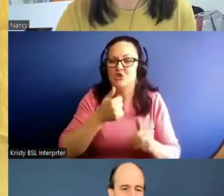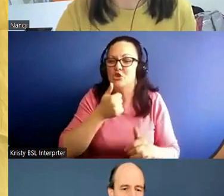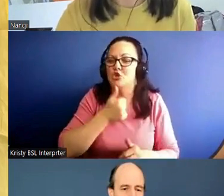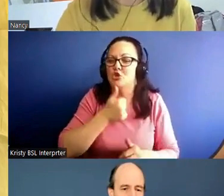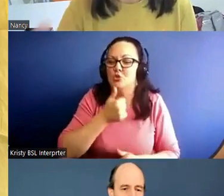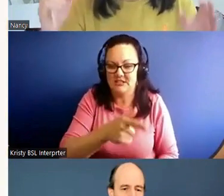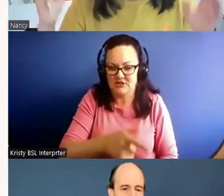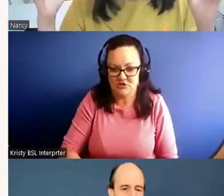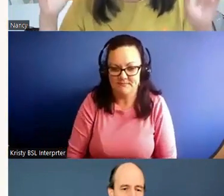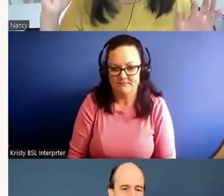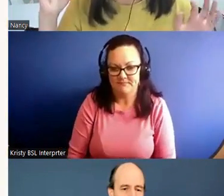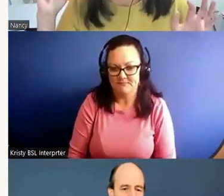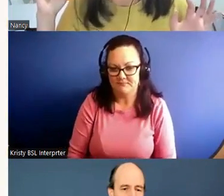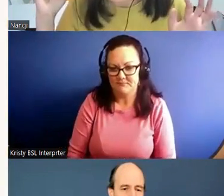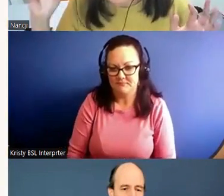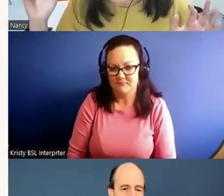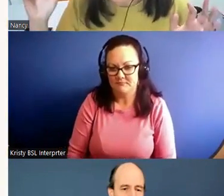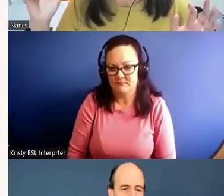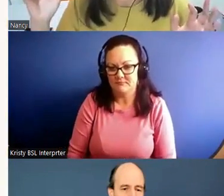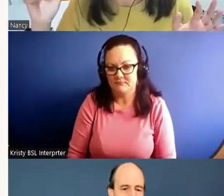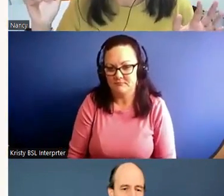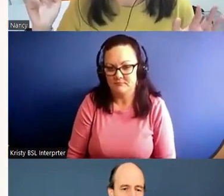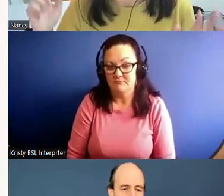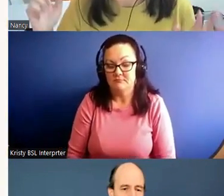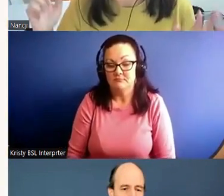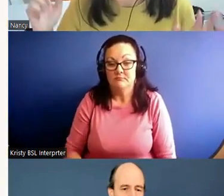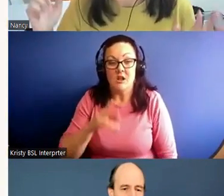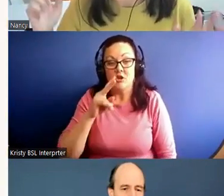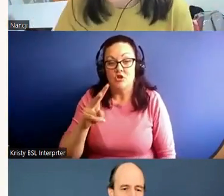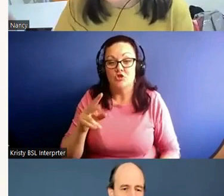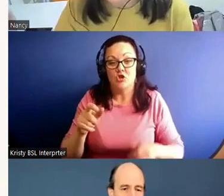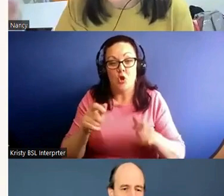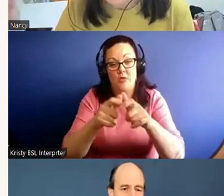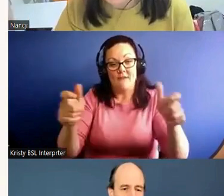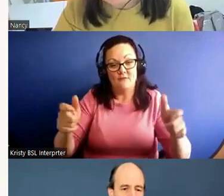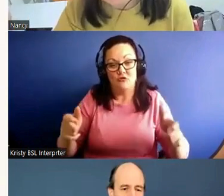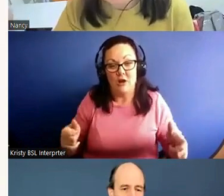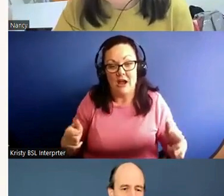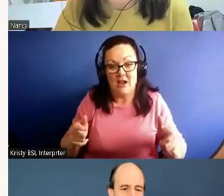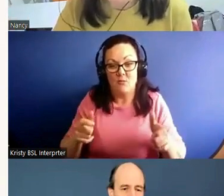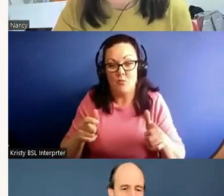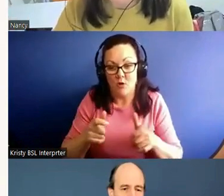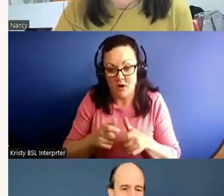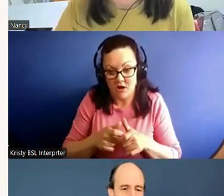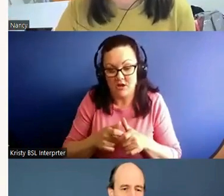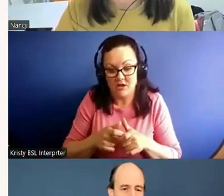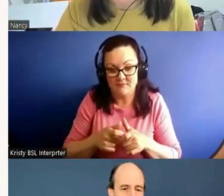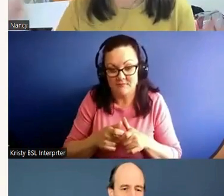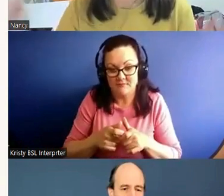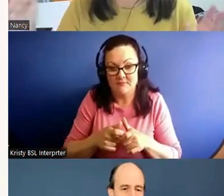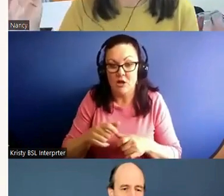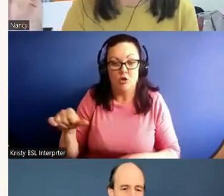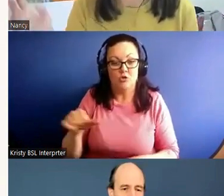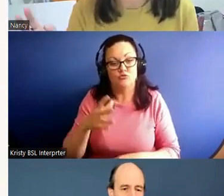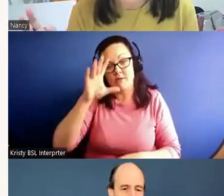So considering our framework, remember the steps of the